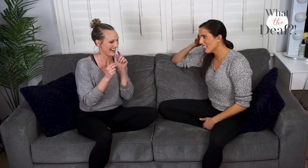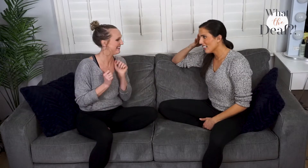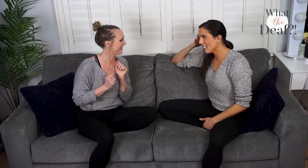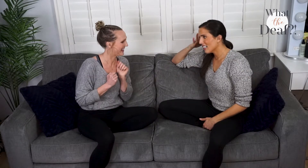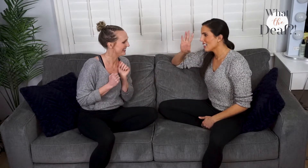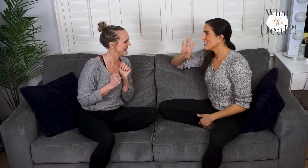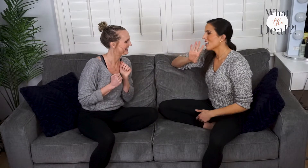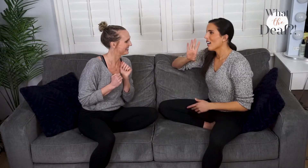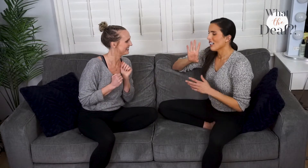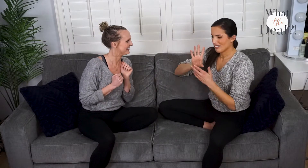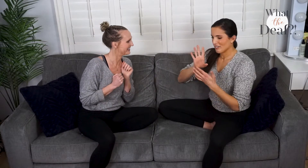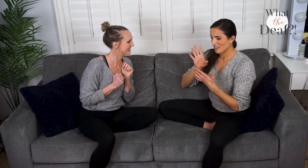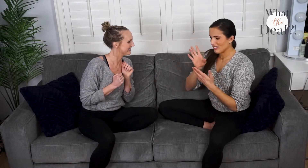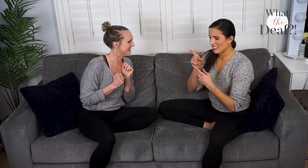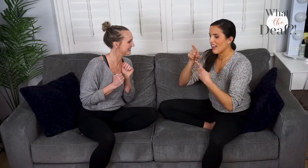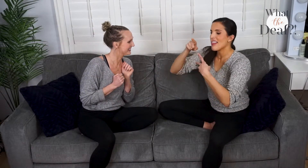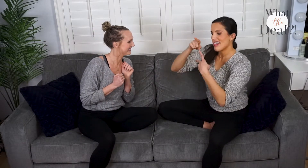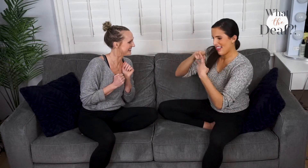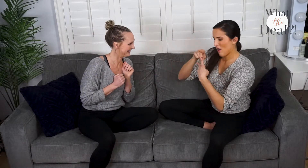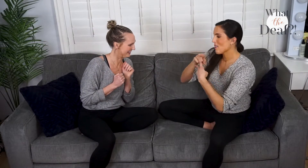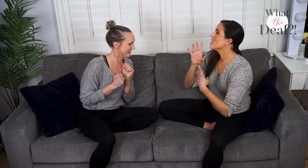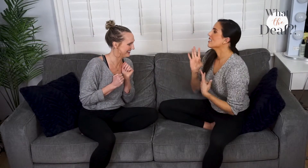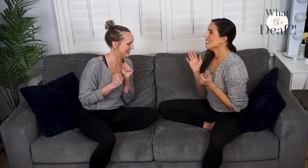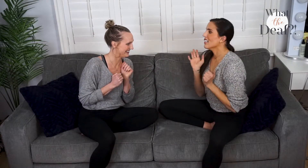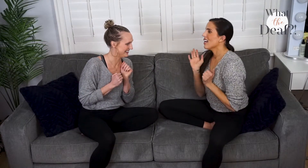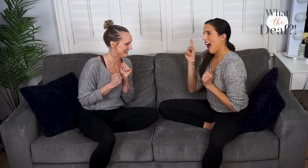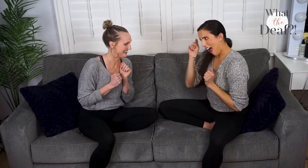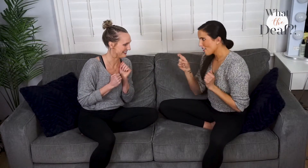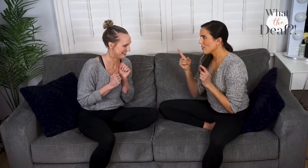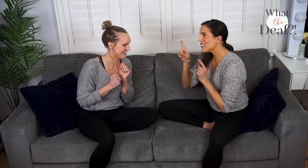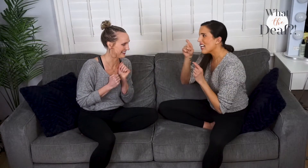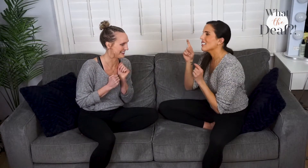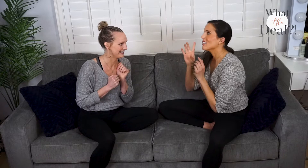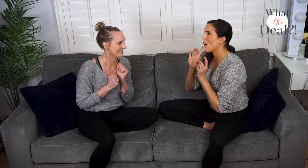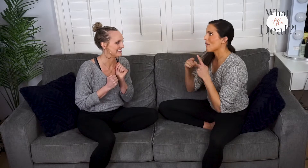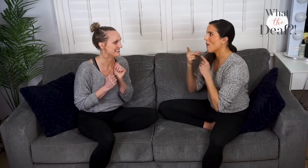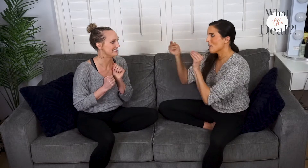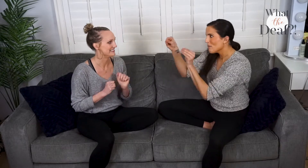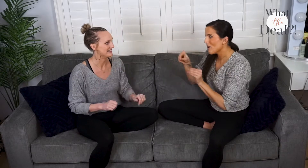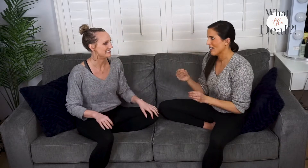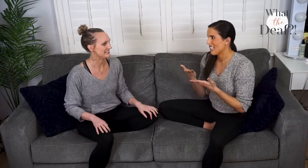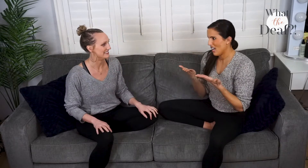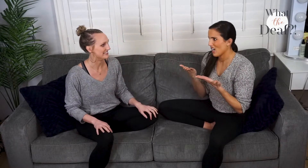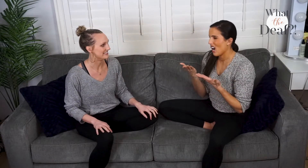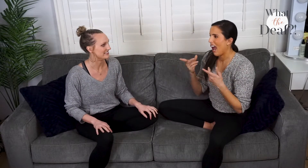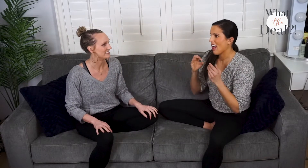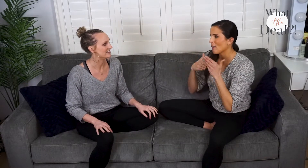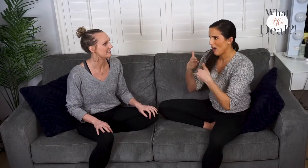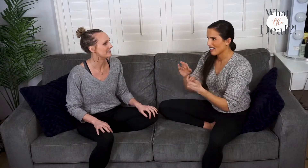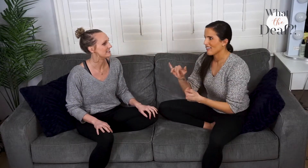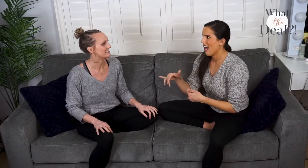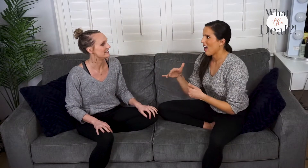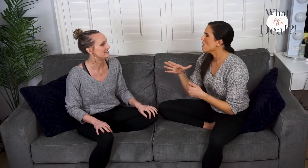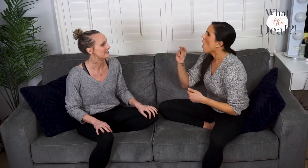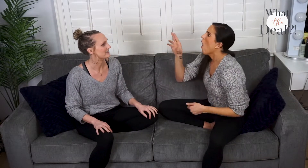Yep, that one and then this one. Let's talk about this one. I mean, we have to, because it talks about you moving here and the process of that.